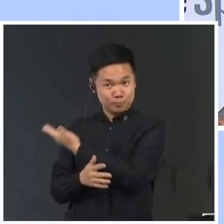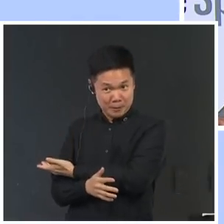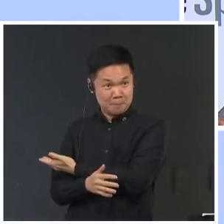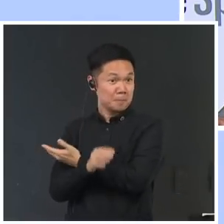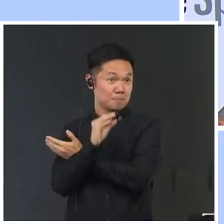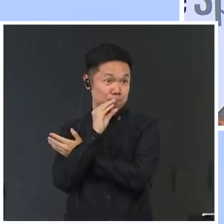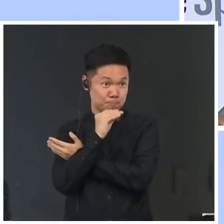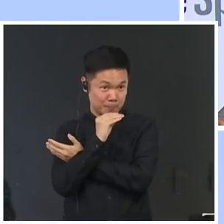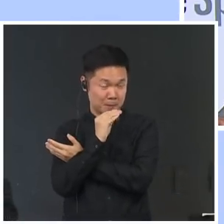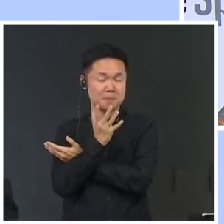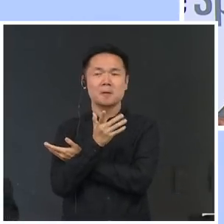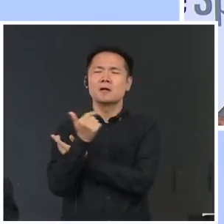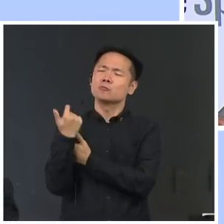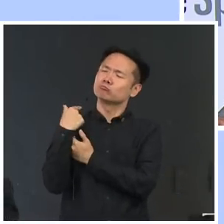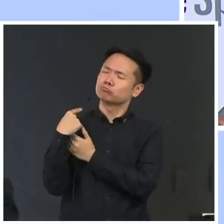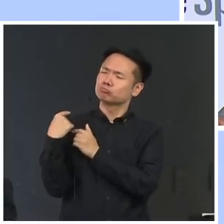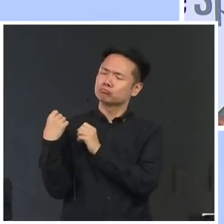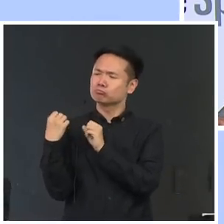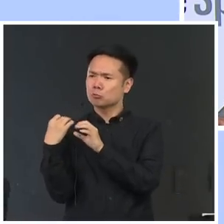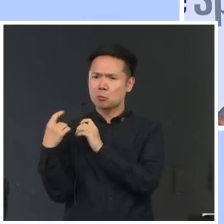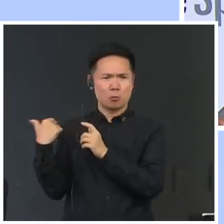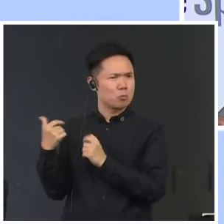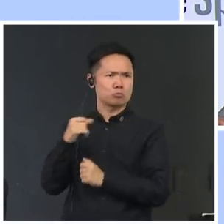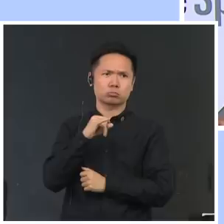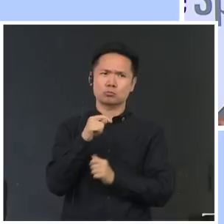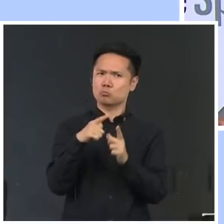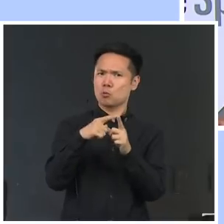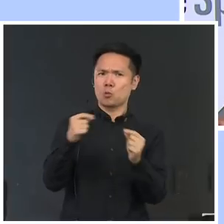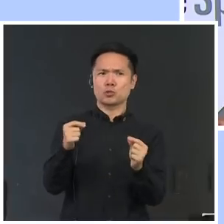country that they are seeing and viewing this event via their SmartPhone.